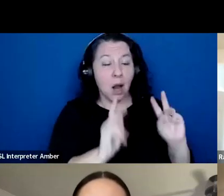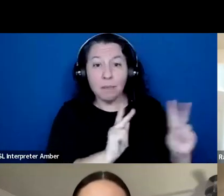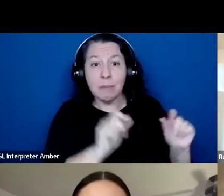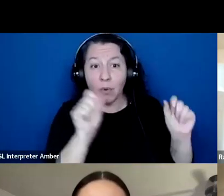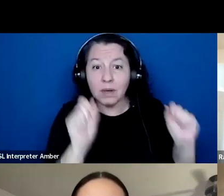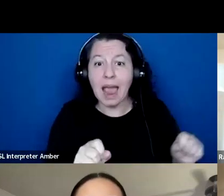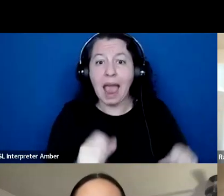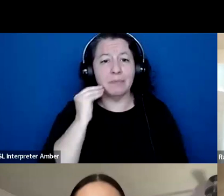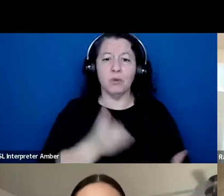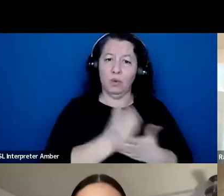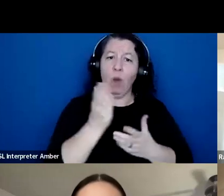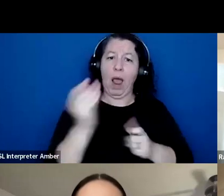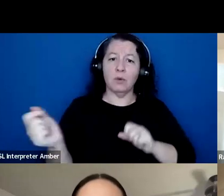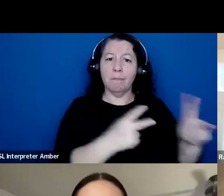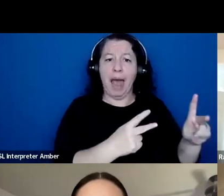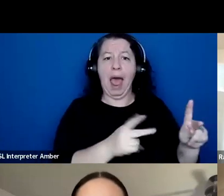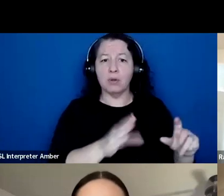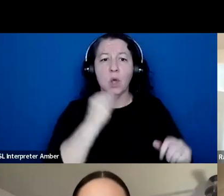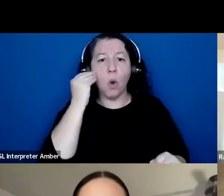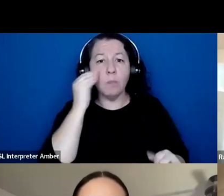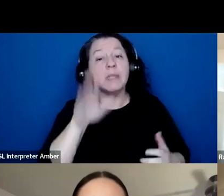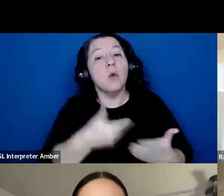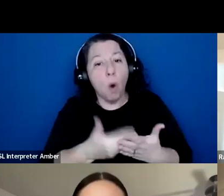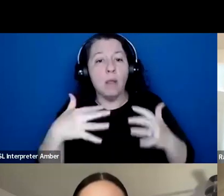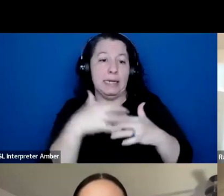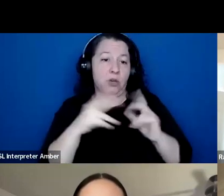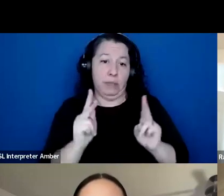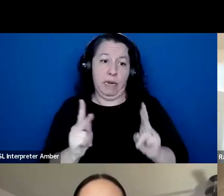that right of return that all indigenous people deserve.